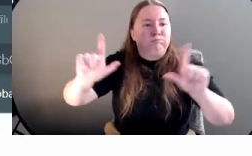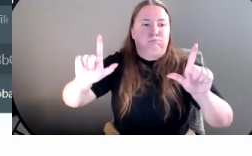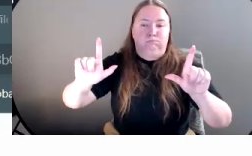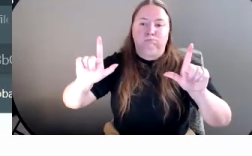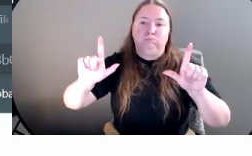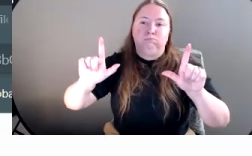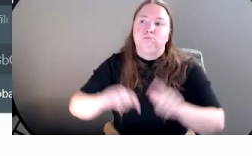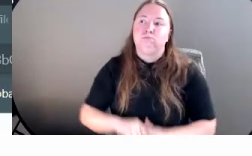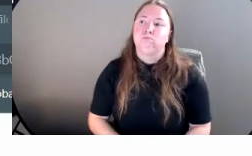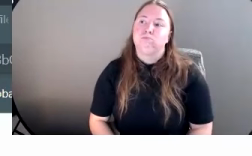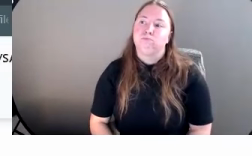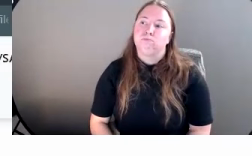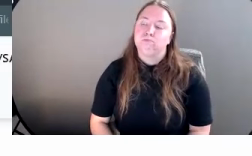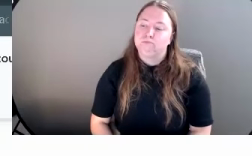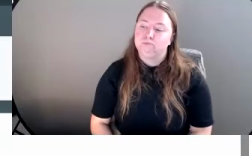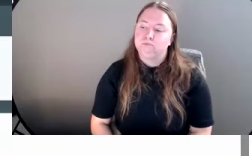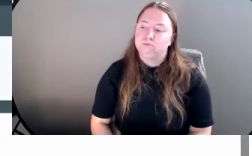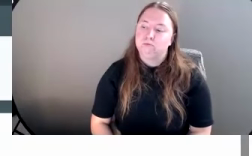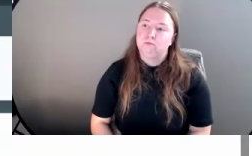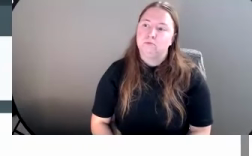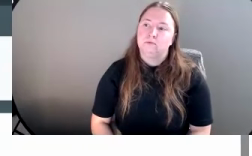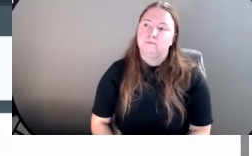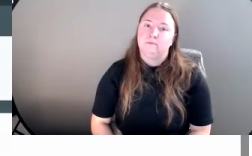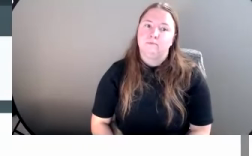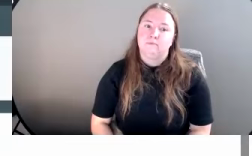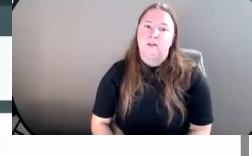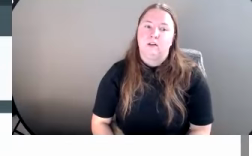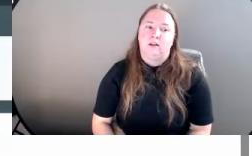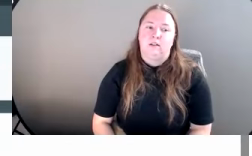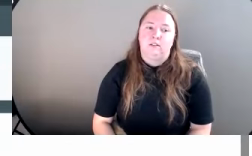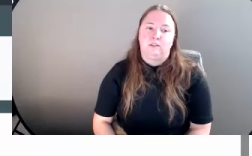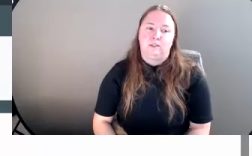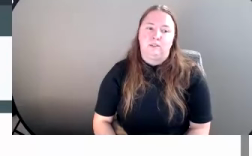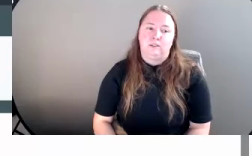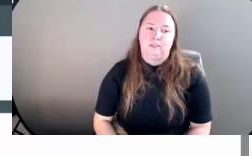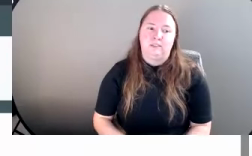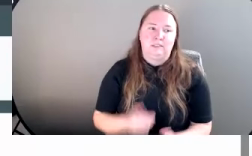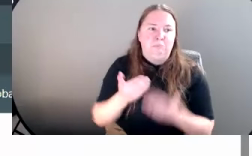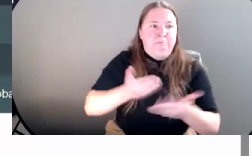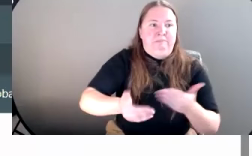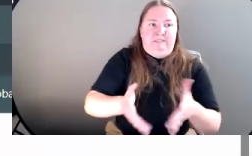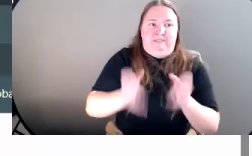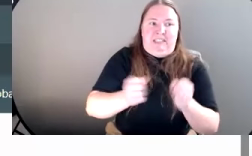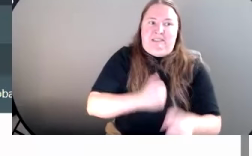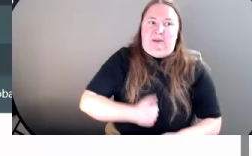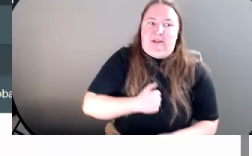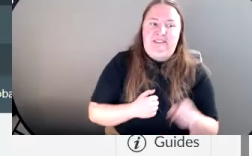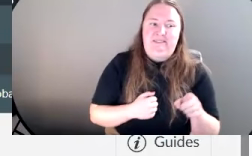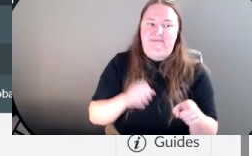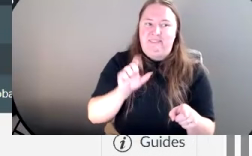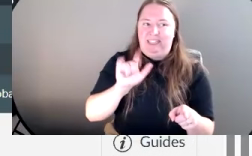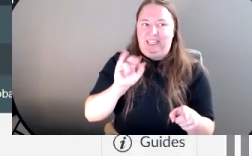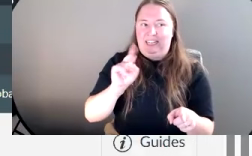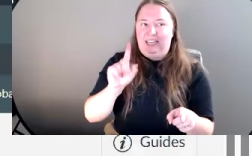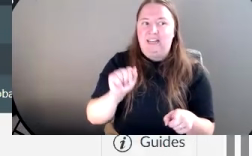it should take you to Canvas and then, So, I'm sorry. I'm moving super fast. Yeah. Go ahead, go ahead.